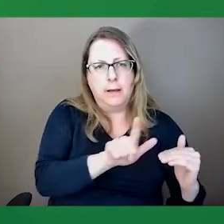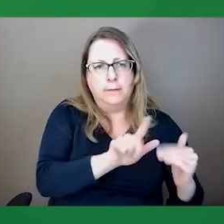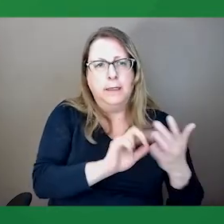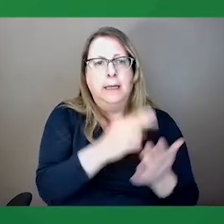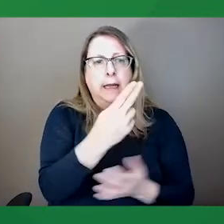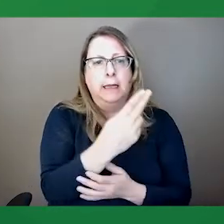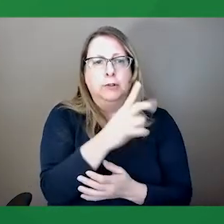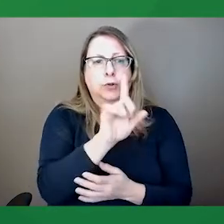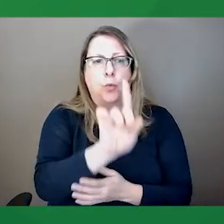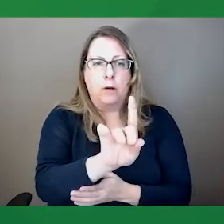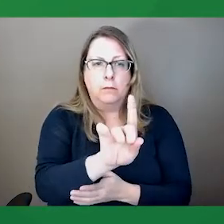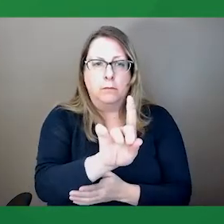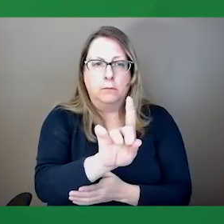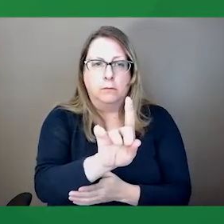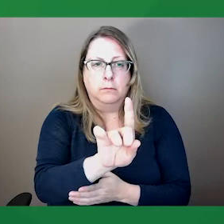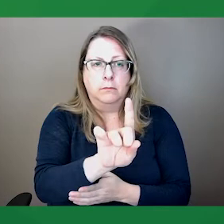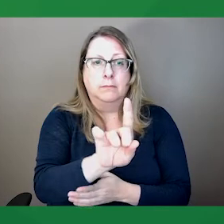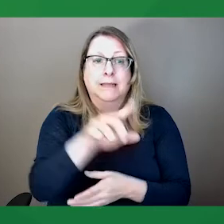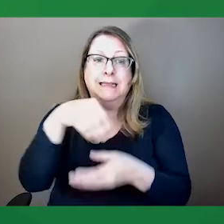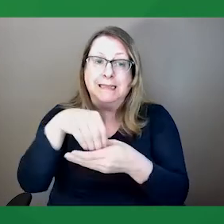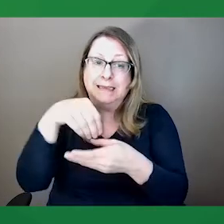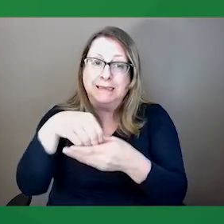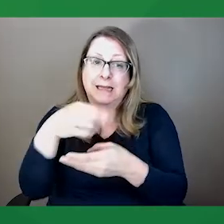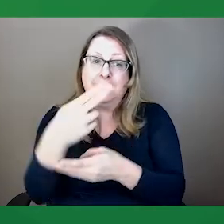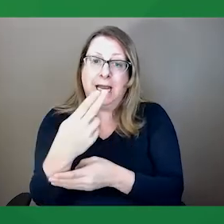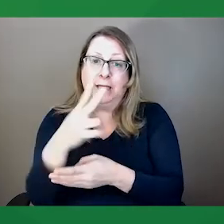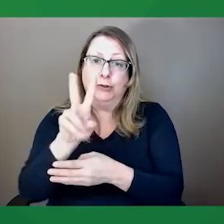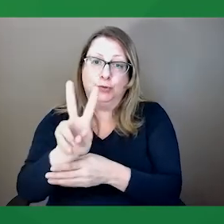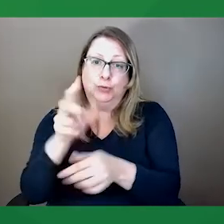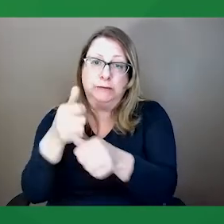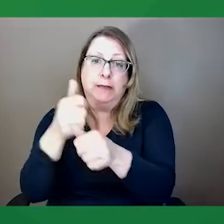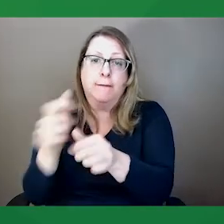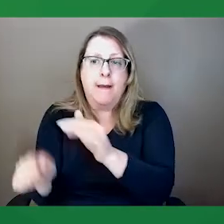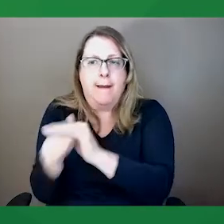if you look at the bottom left, there is product name, H2,